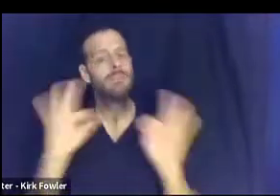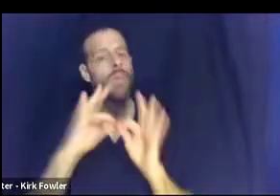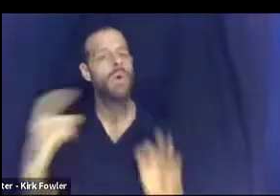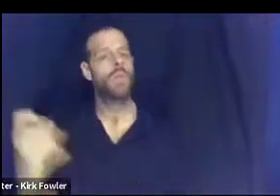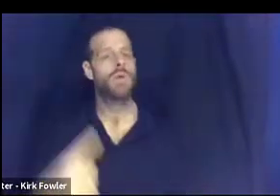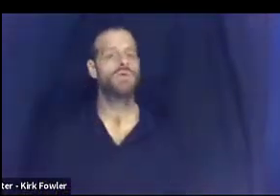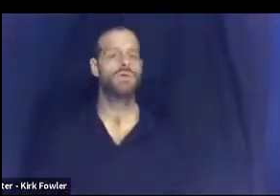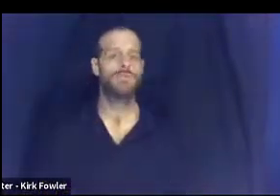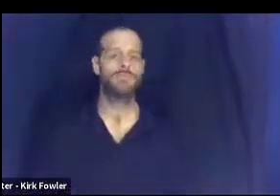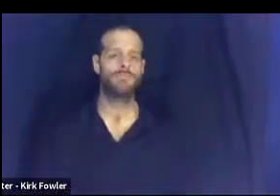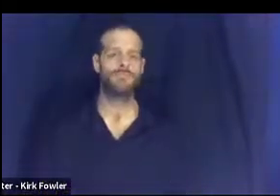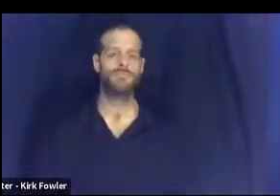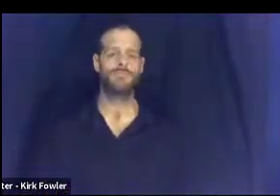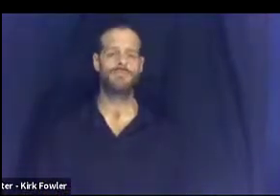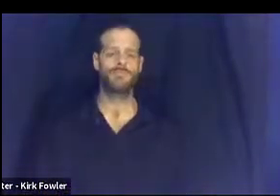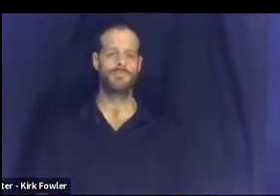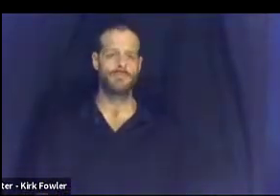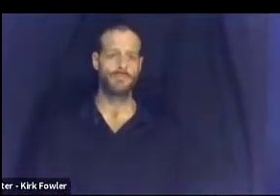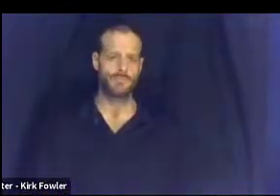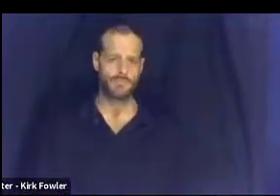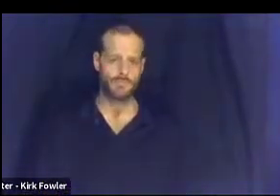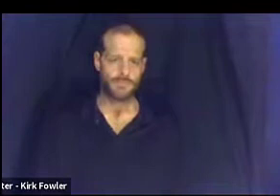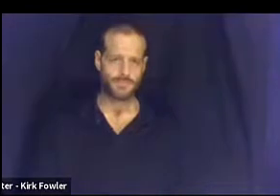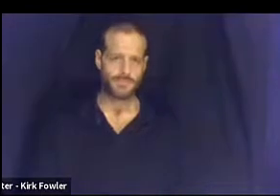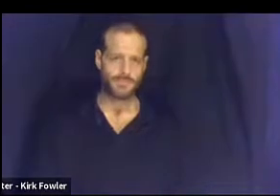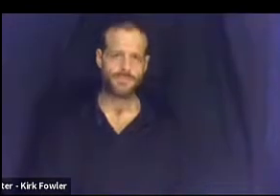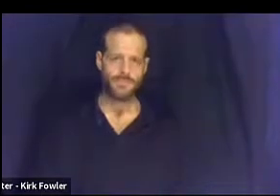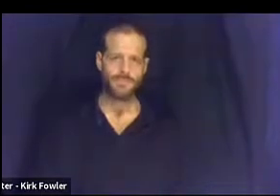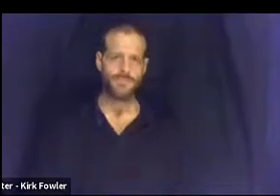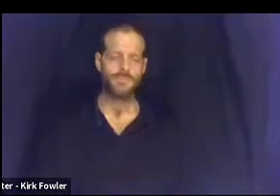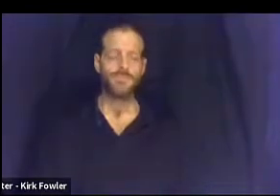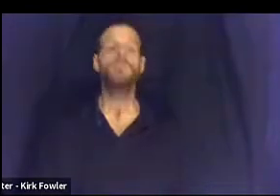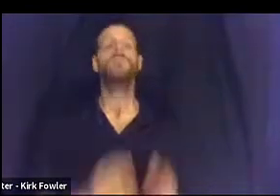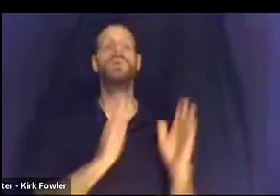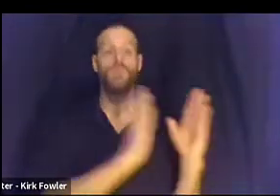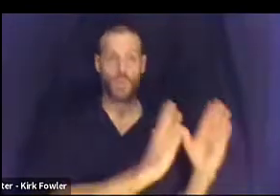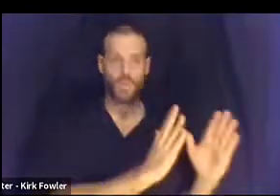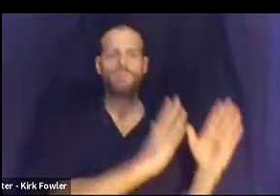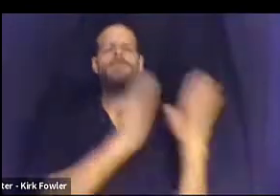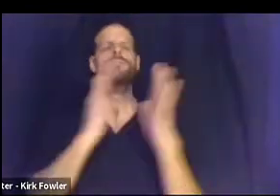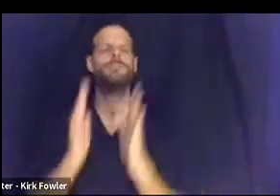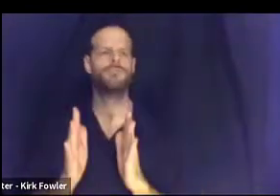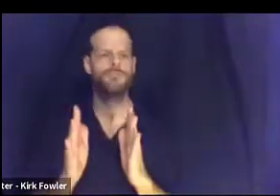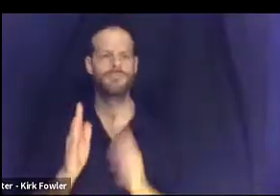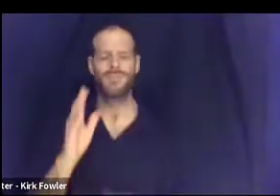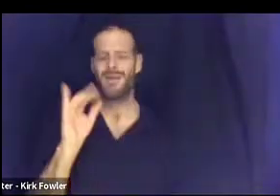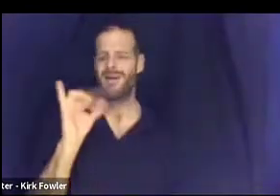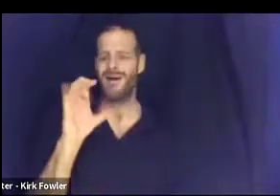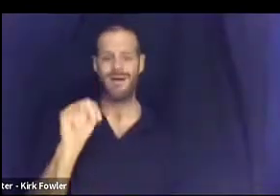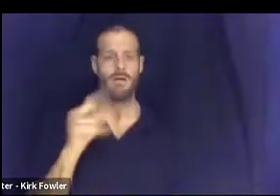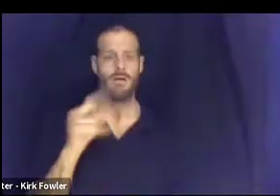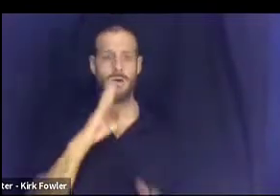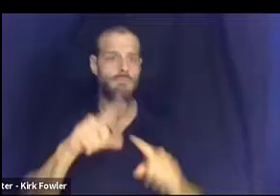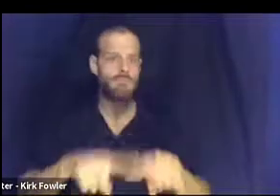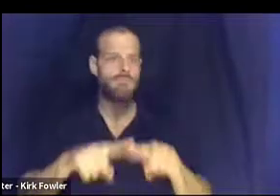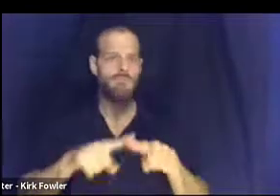So, also consider that iconicity varies based on individual experience.